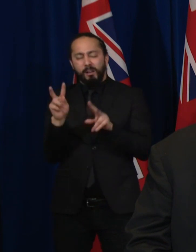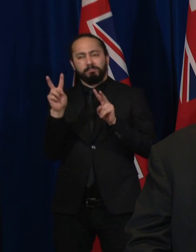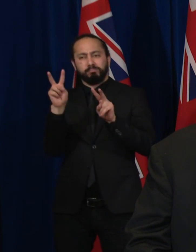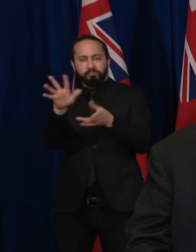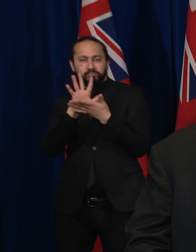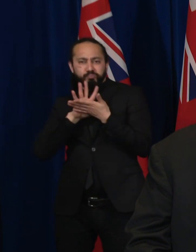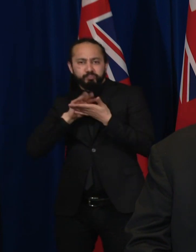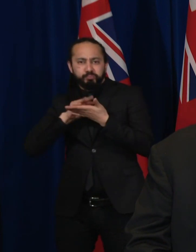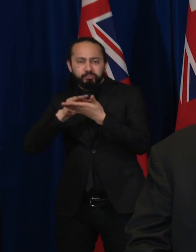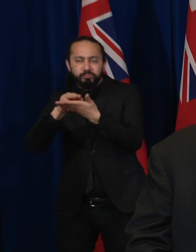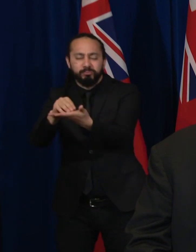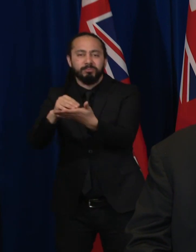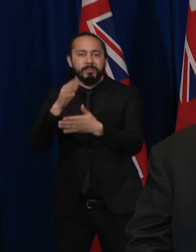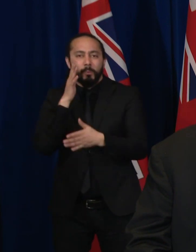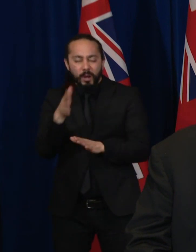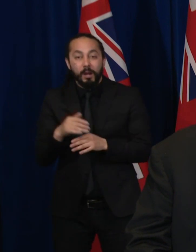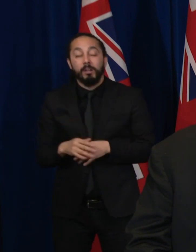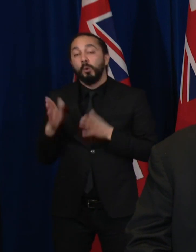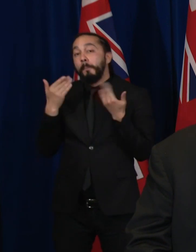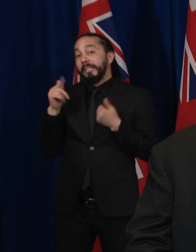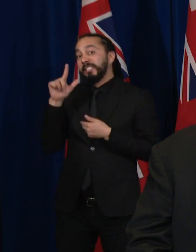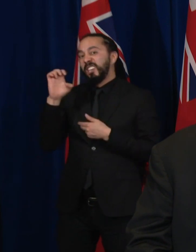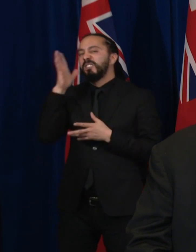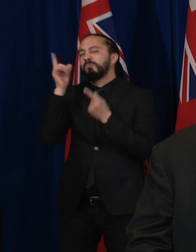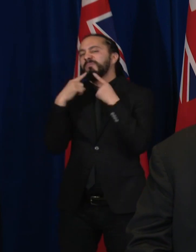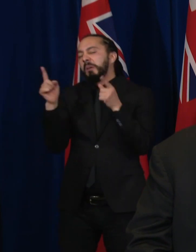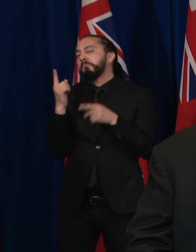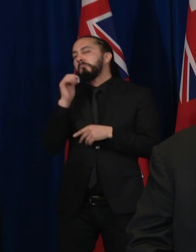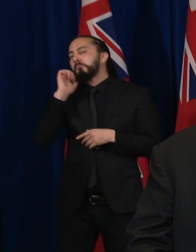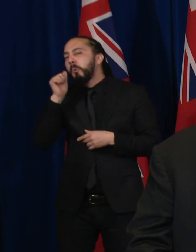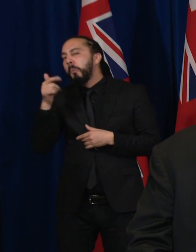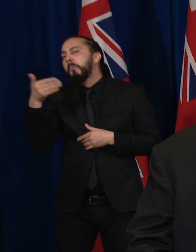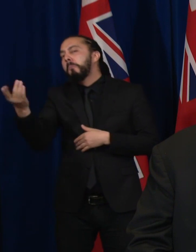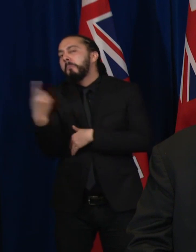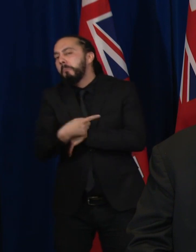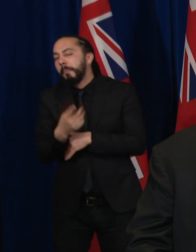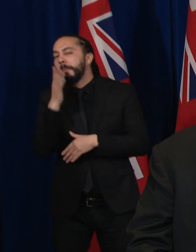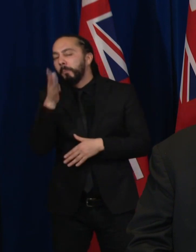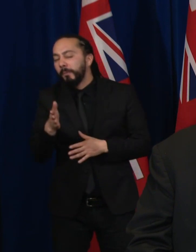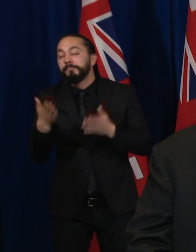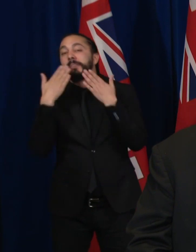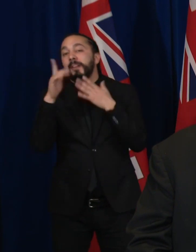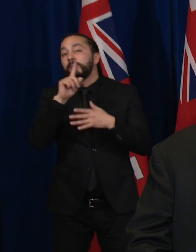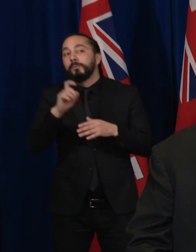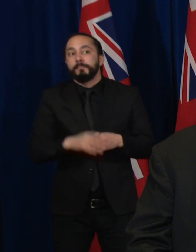be rolling that out in the next day or so so. Thank you, premier.